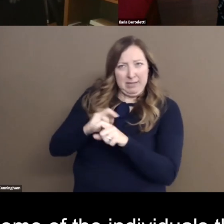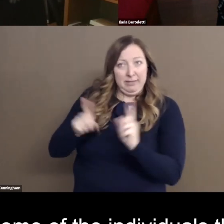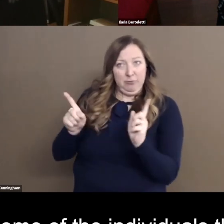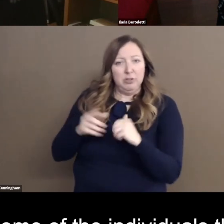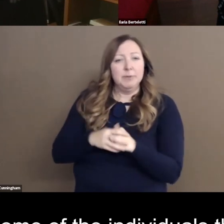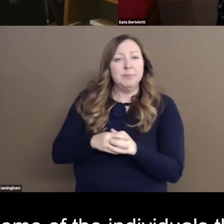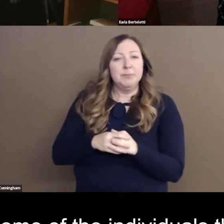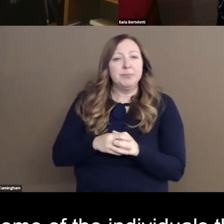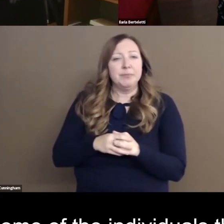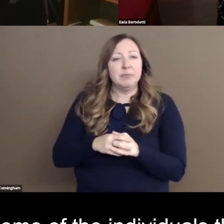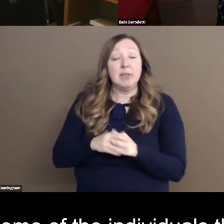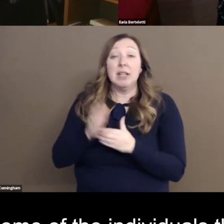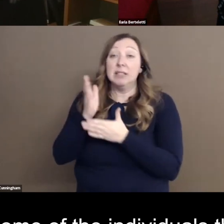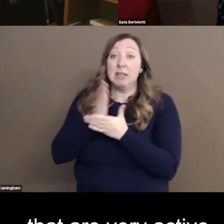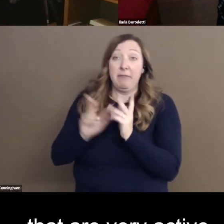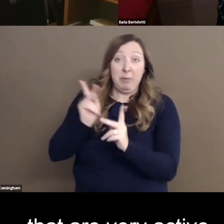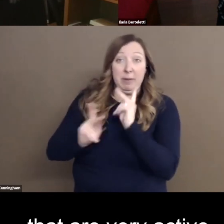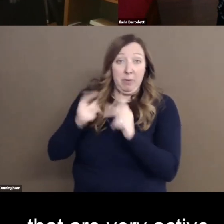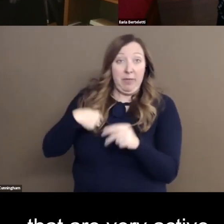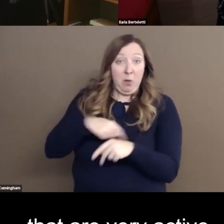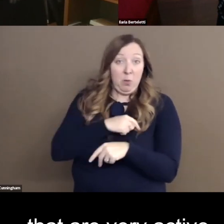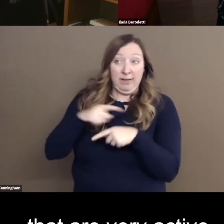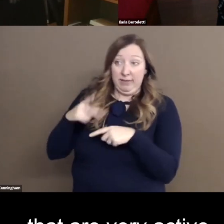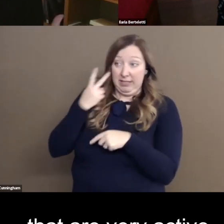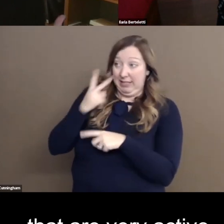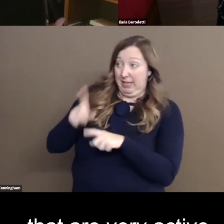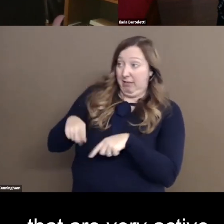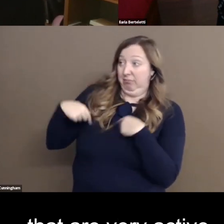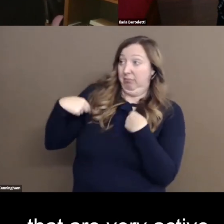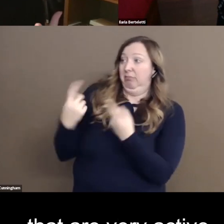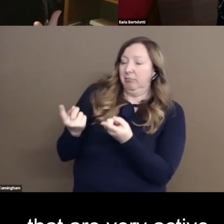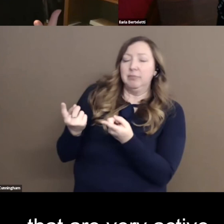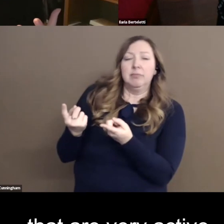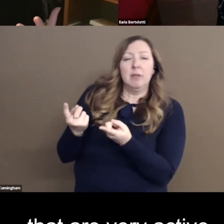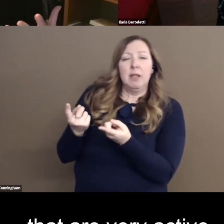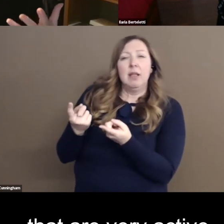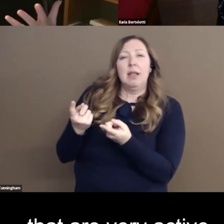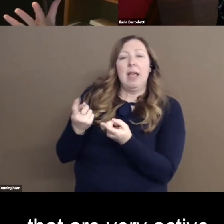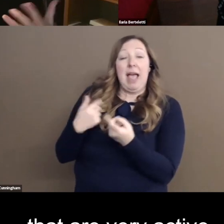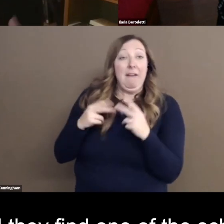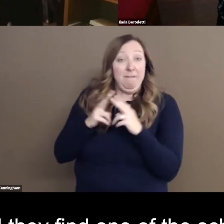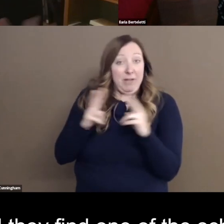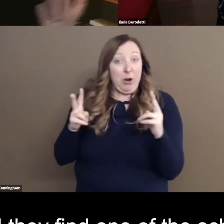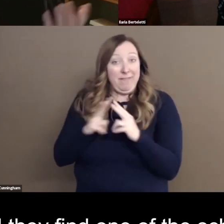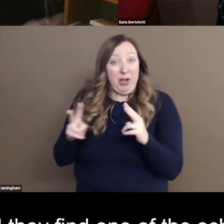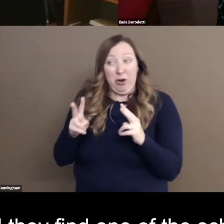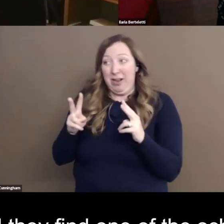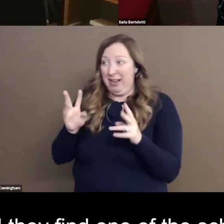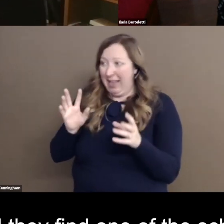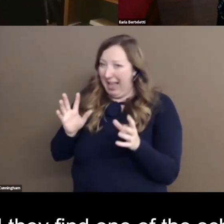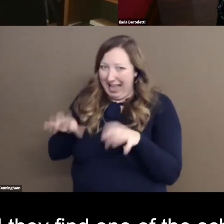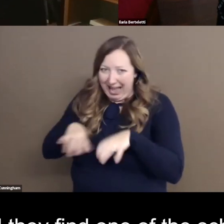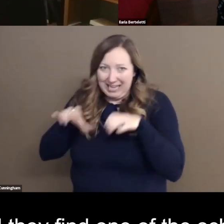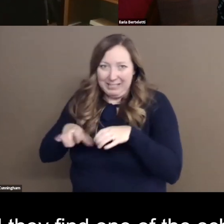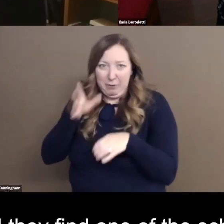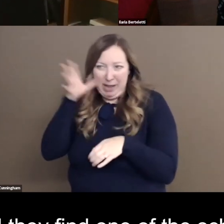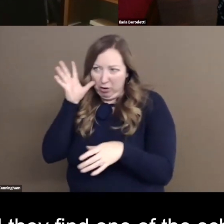seen over the years have had very um active interventionist minded parents and they find